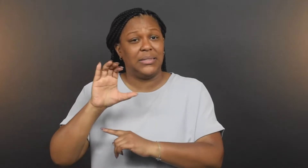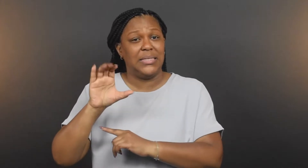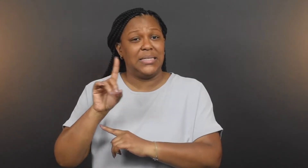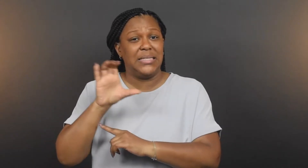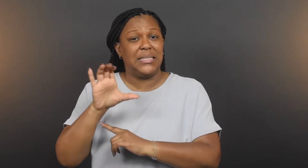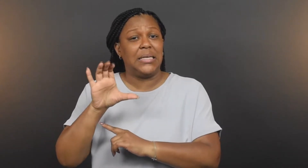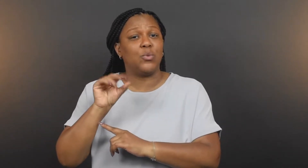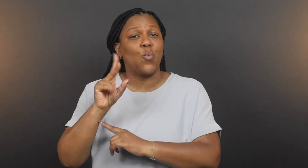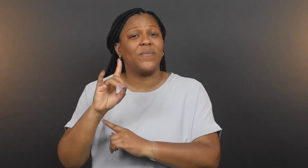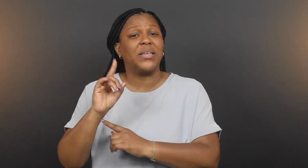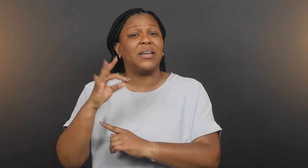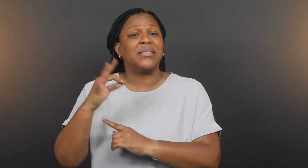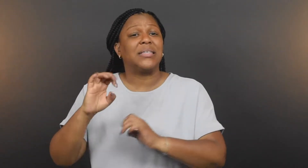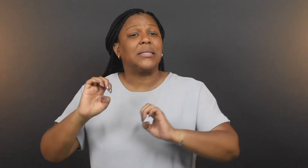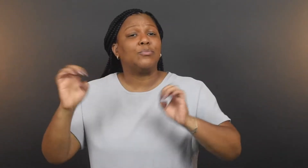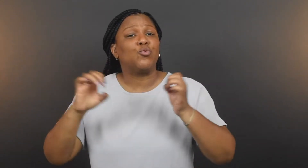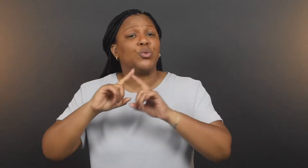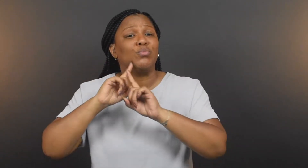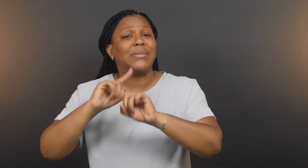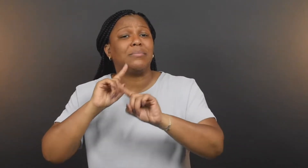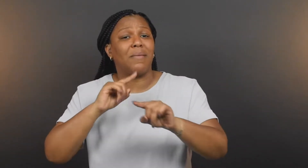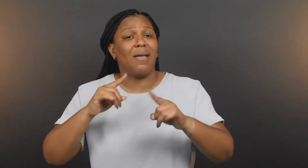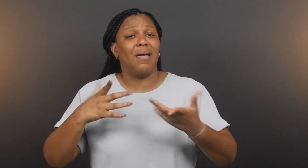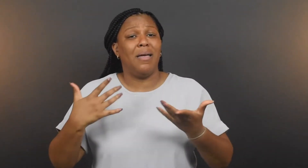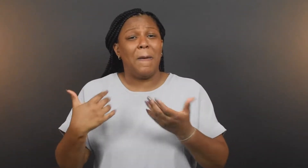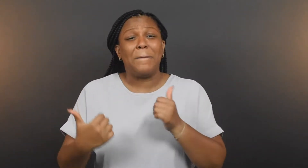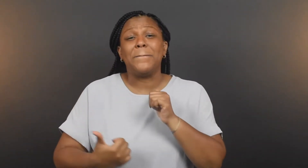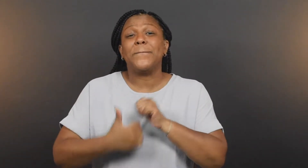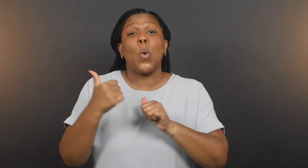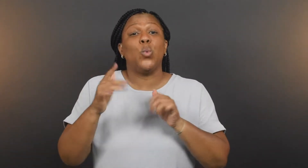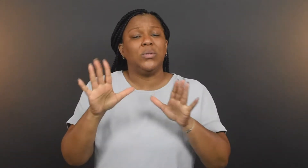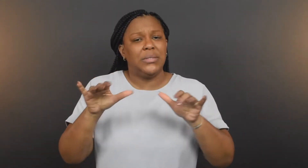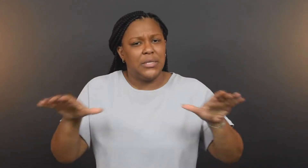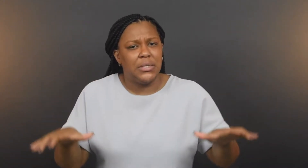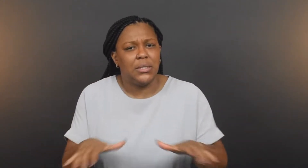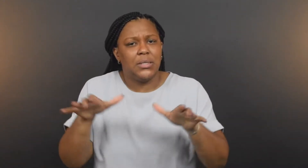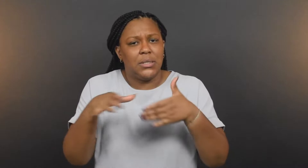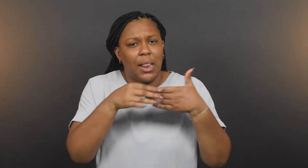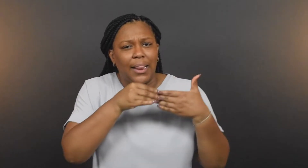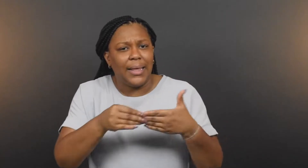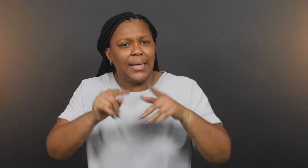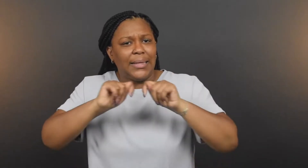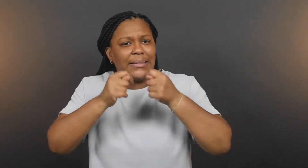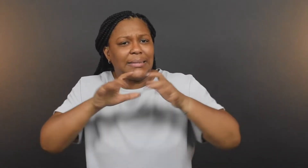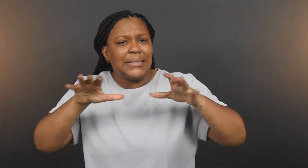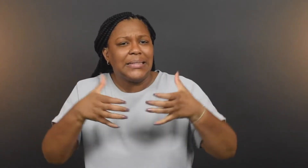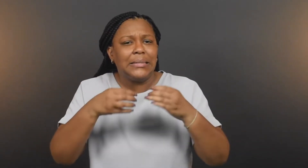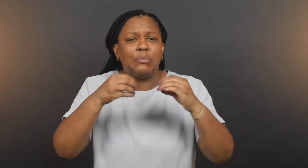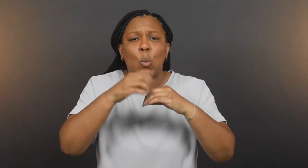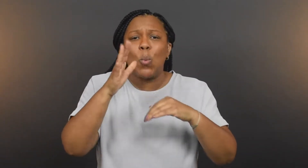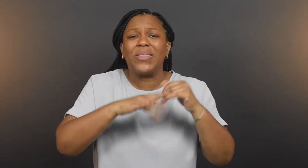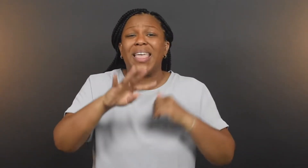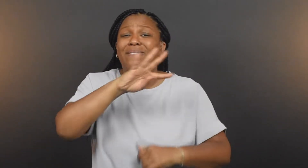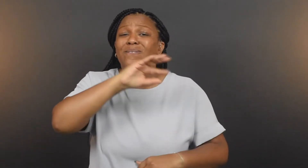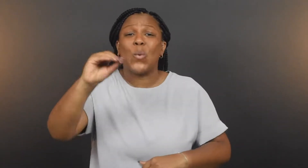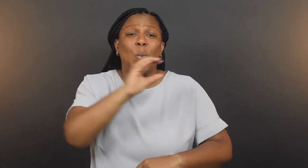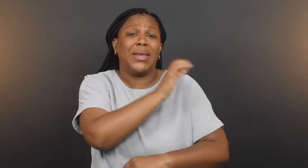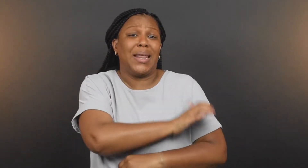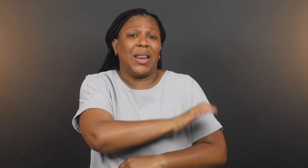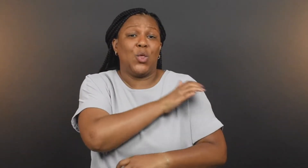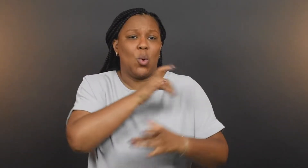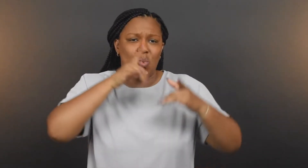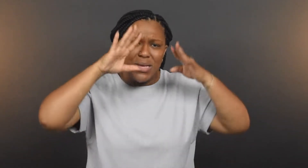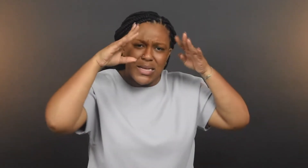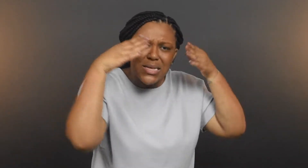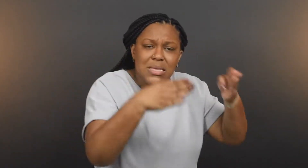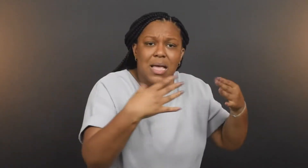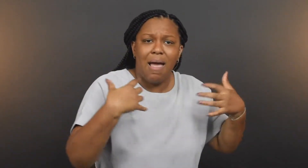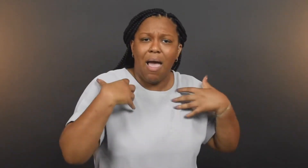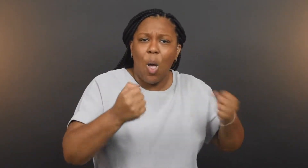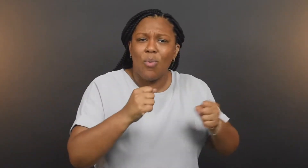Deblina has spent more than nine months on CDC’s COVID-19 emergency response, mostly leading a